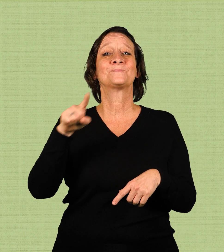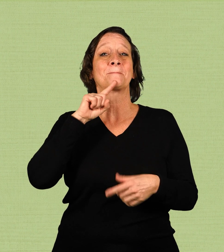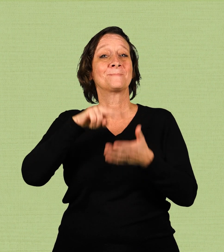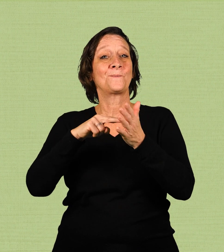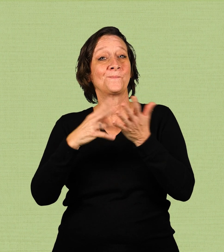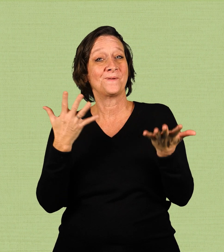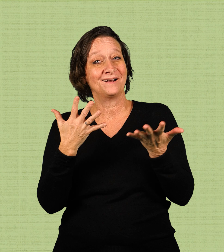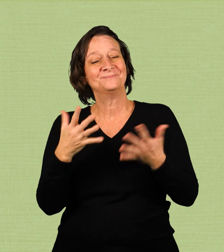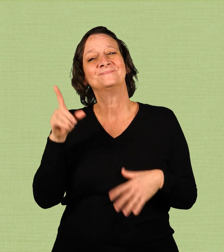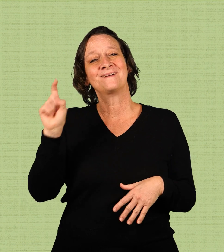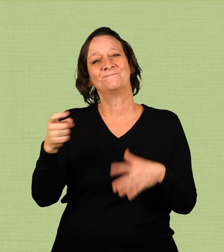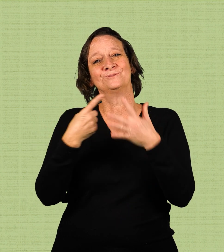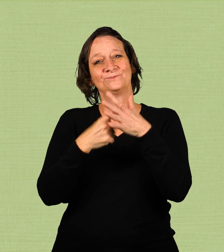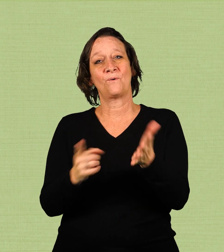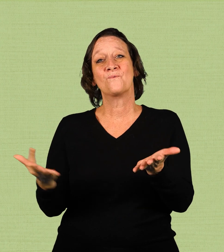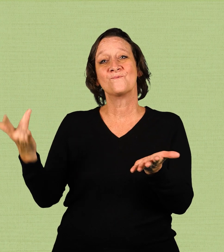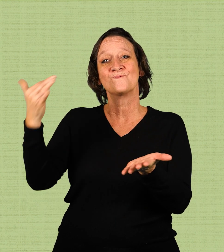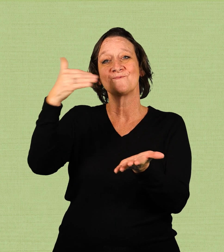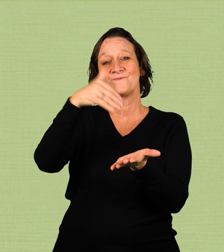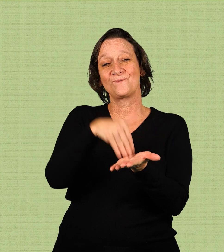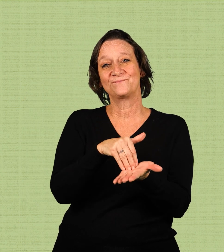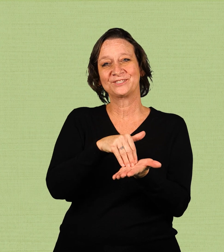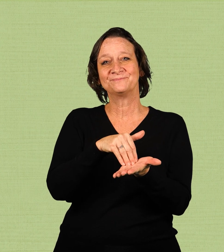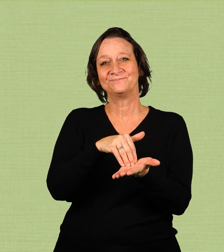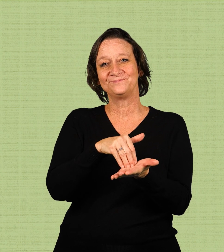she really means that she needs to start over.